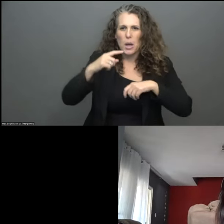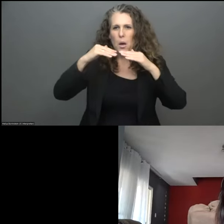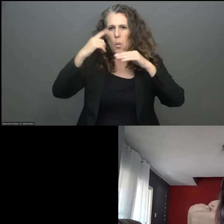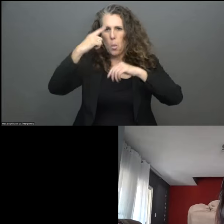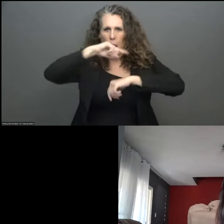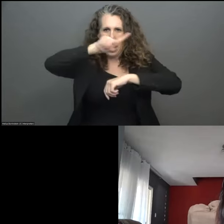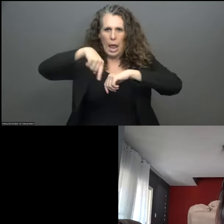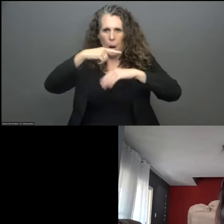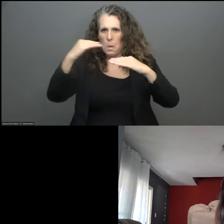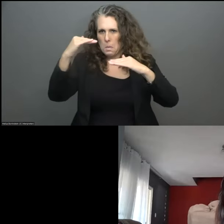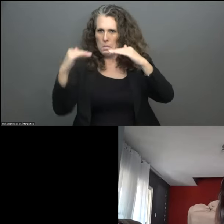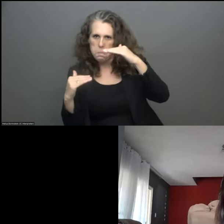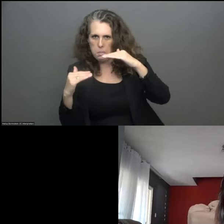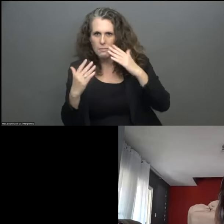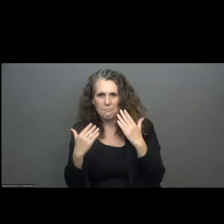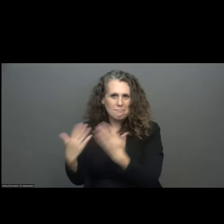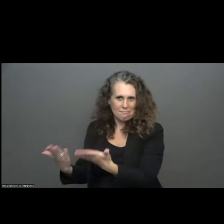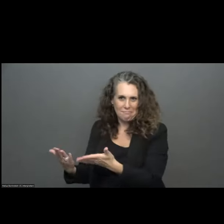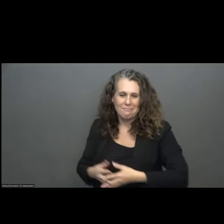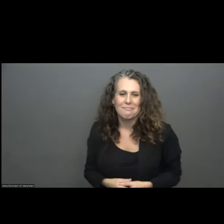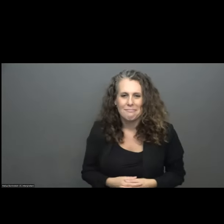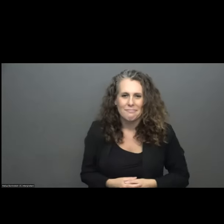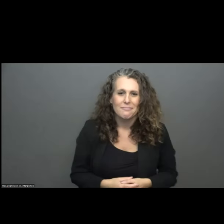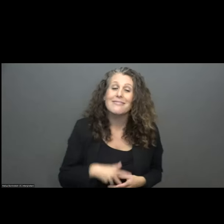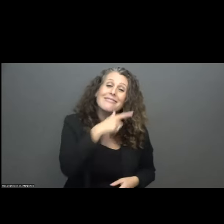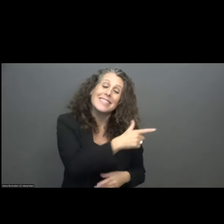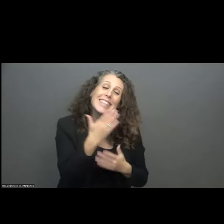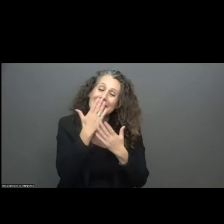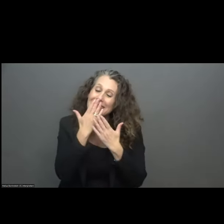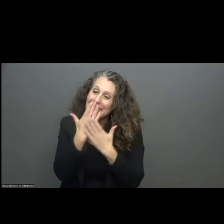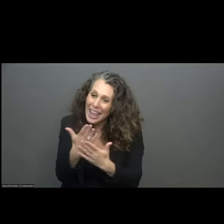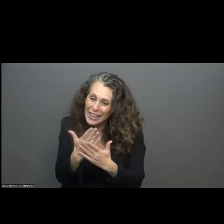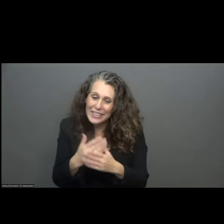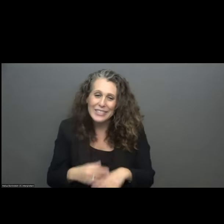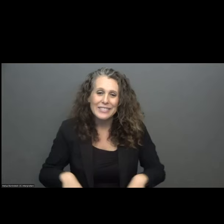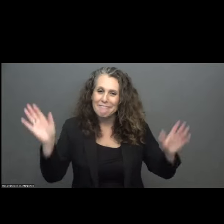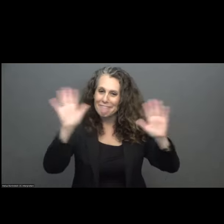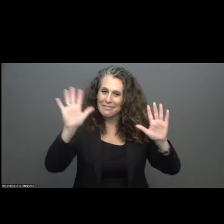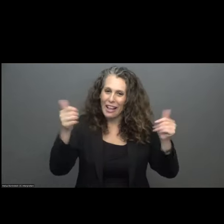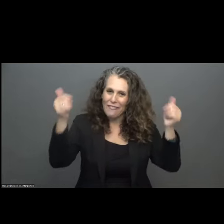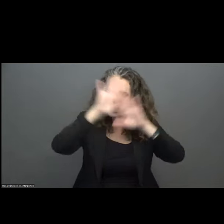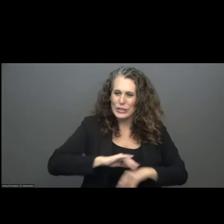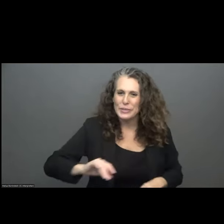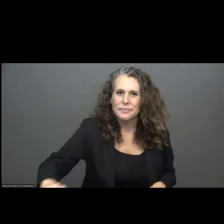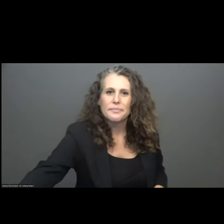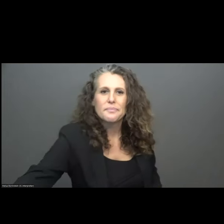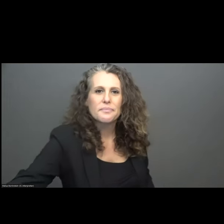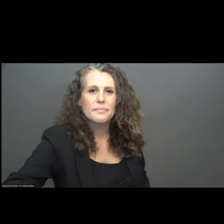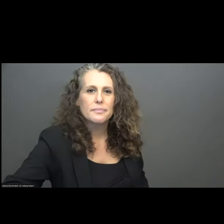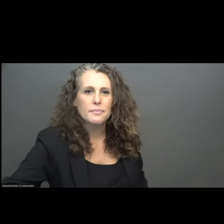14:03:28 Thank you. Yeah, again and good afternoon, colleagues, it is a privilege to be moderating